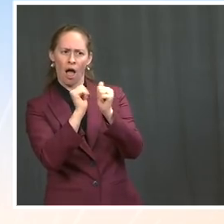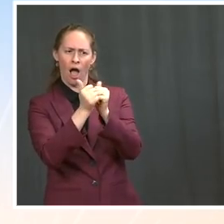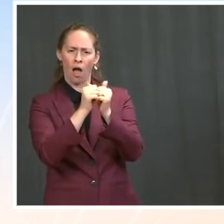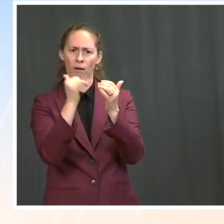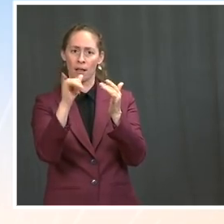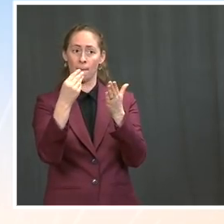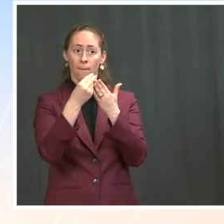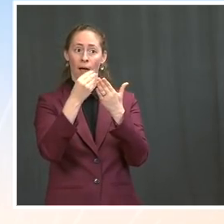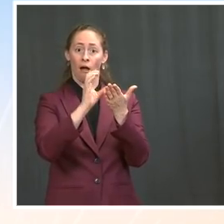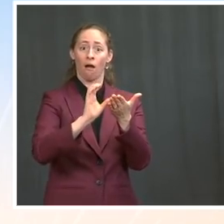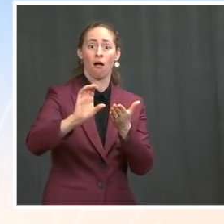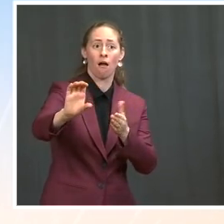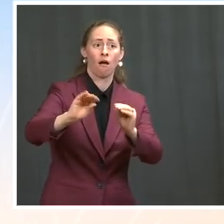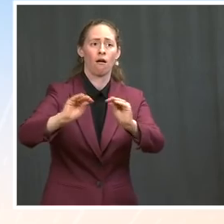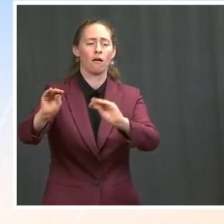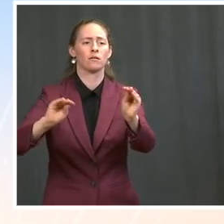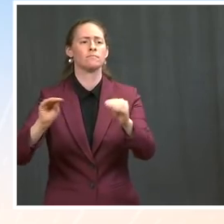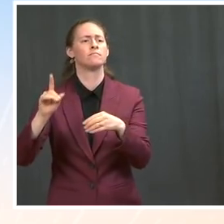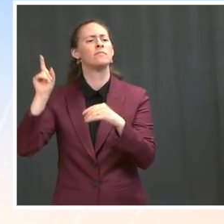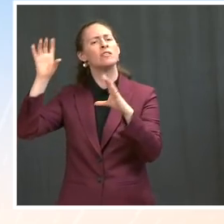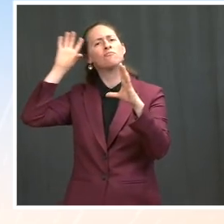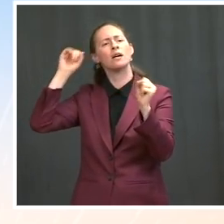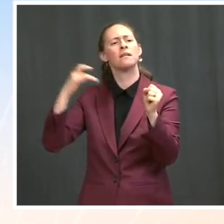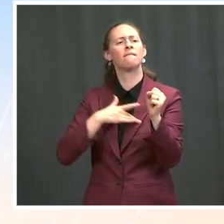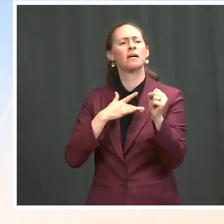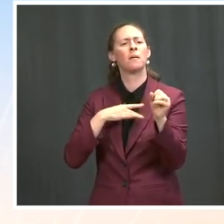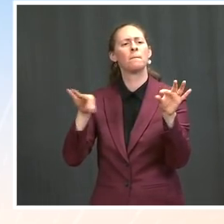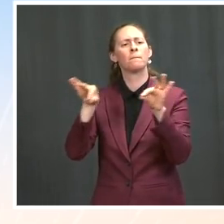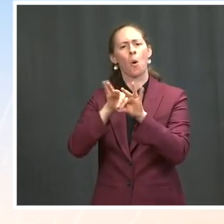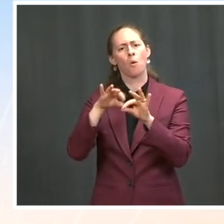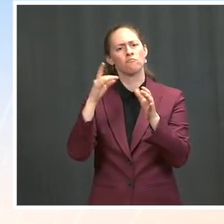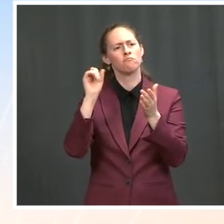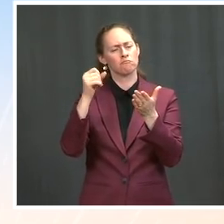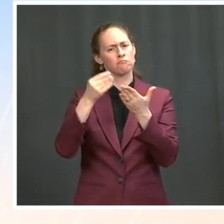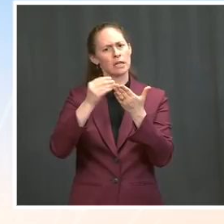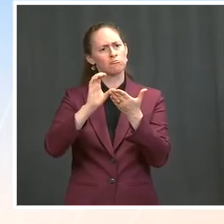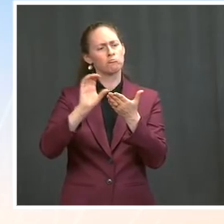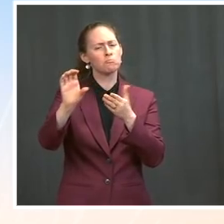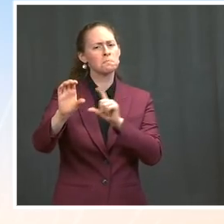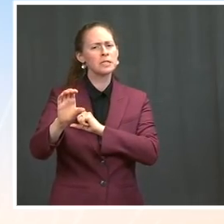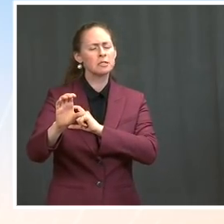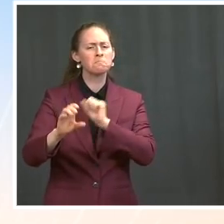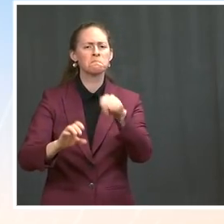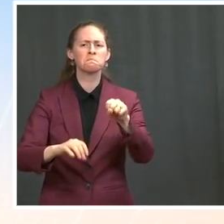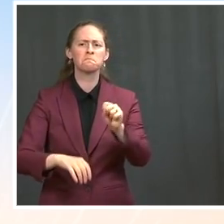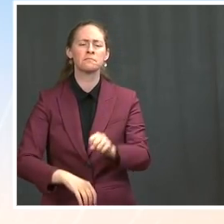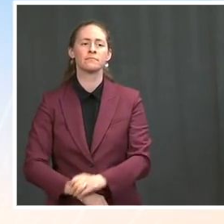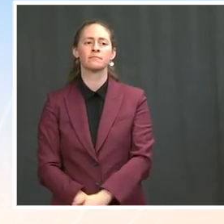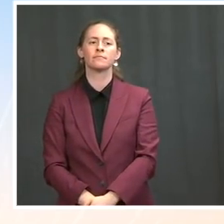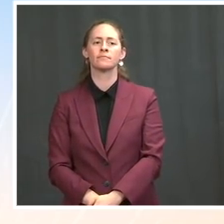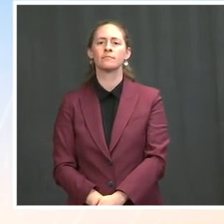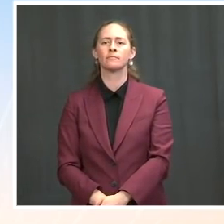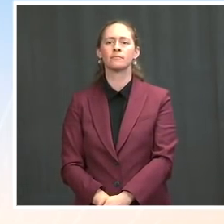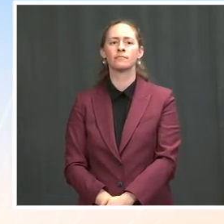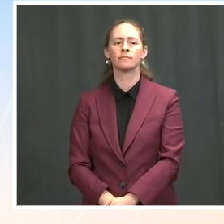The Press: And then, can I ask one more? Ms. Psaki: Yeah. The Press: So I was wondering if you would tell us about the President's reaction -- some Senate Republicans are delaying confirmation